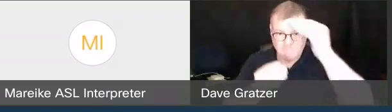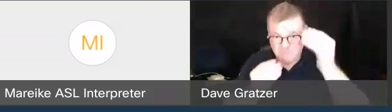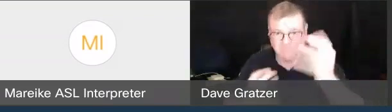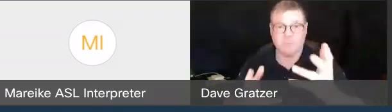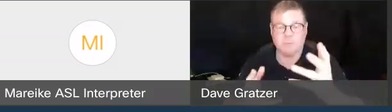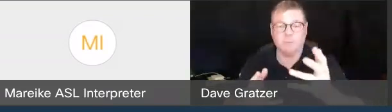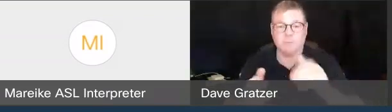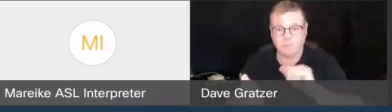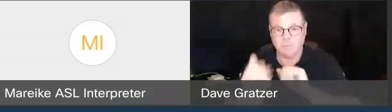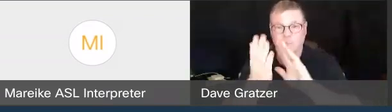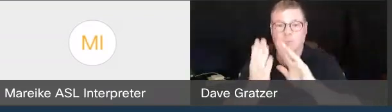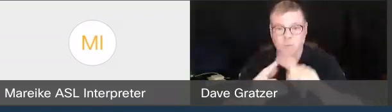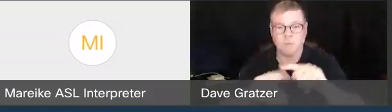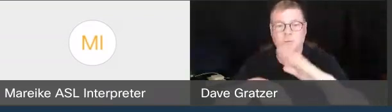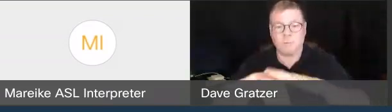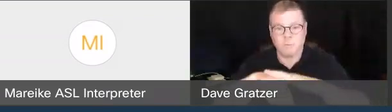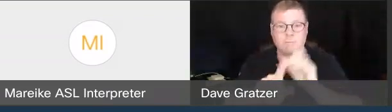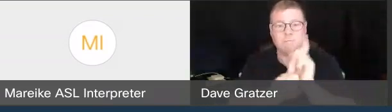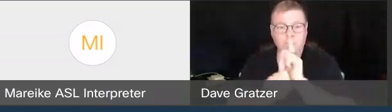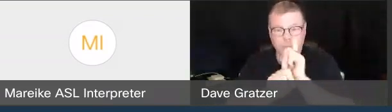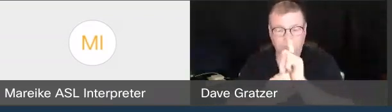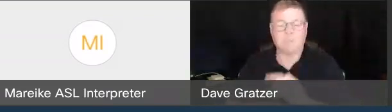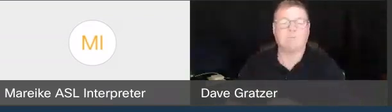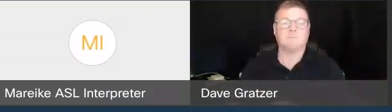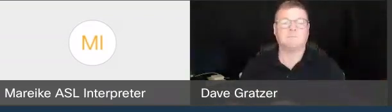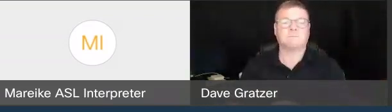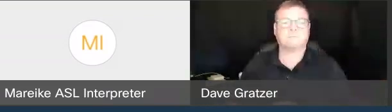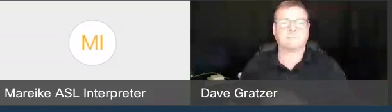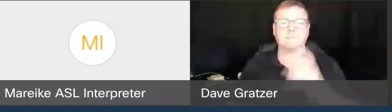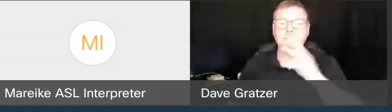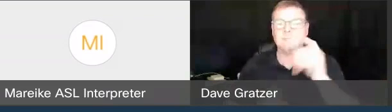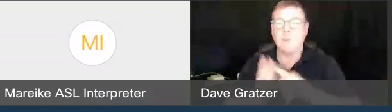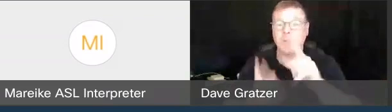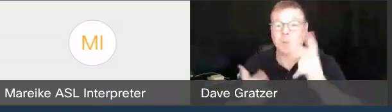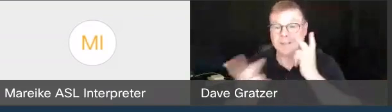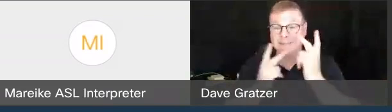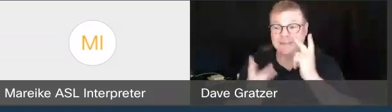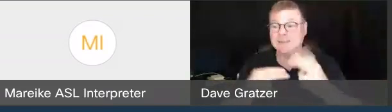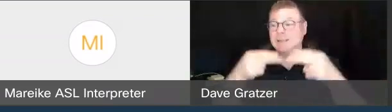approach to probation or parole. And then what you see on this slide, lists the type of